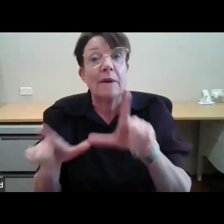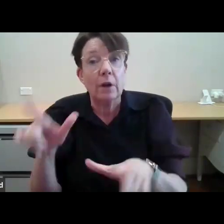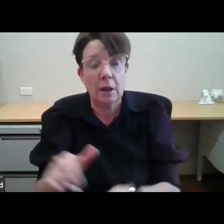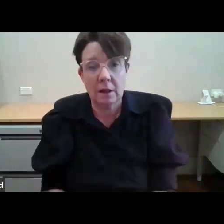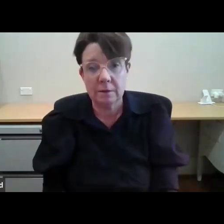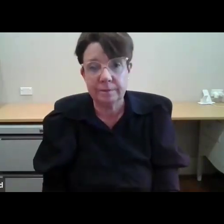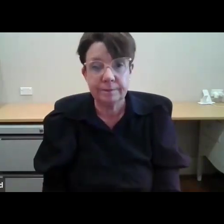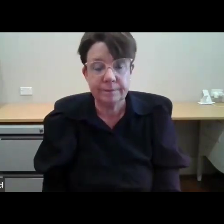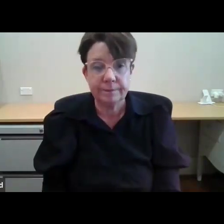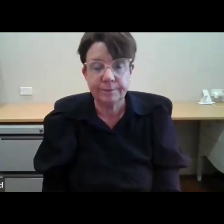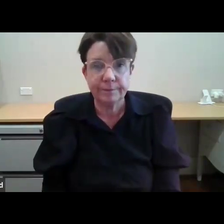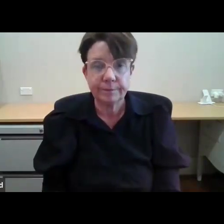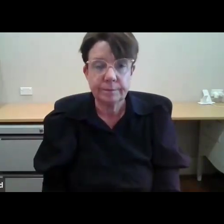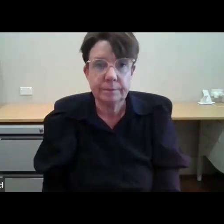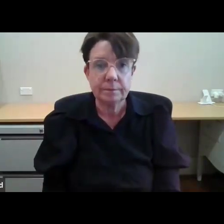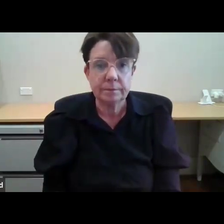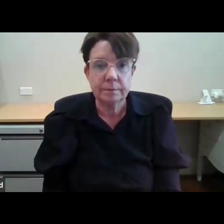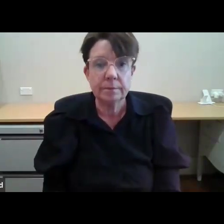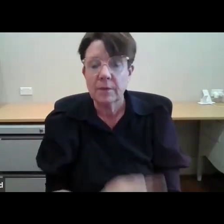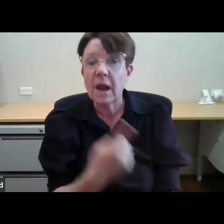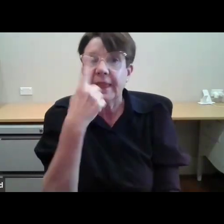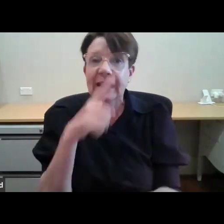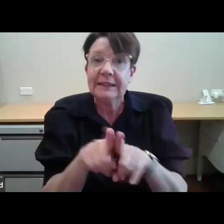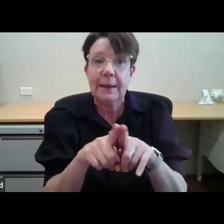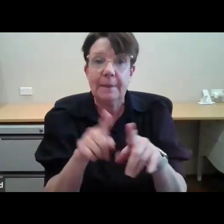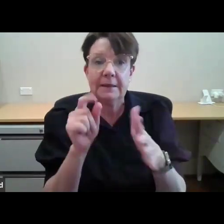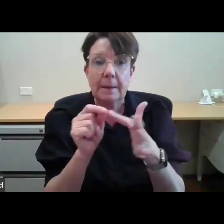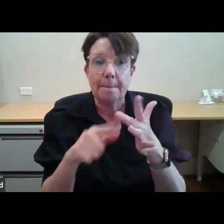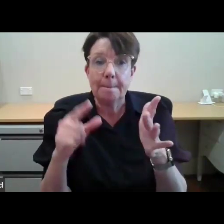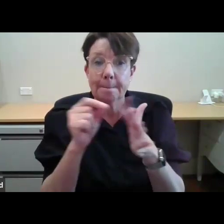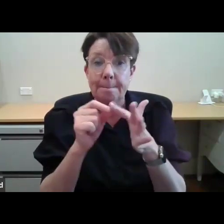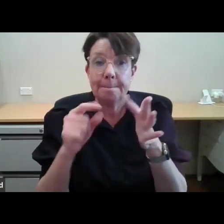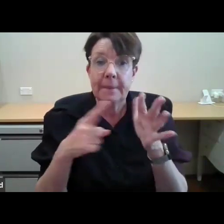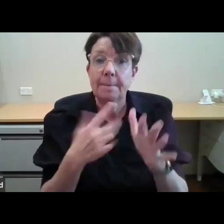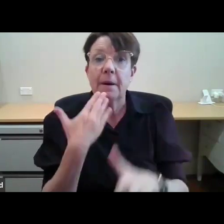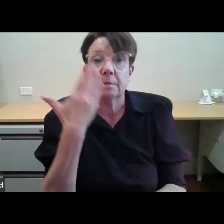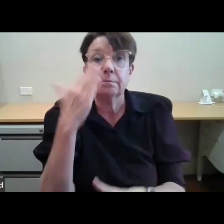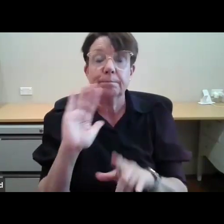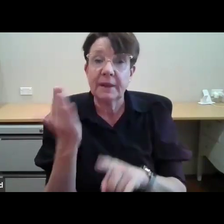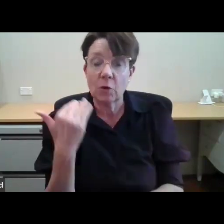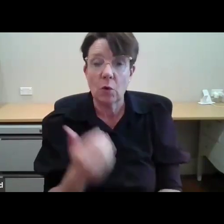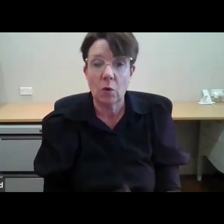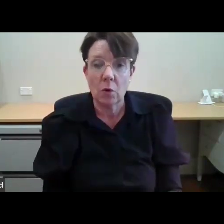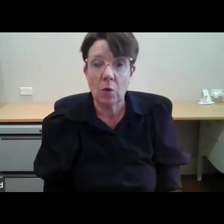online